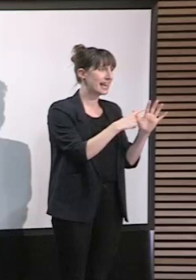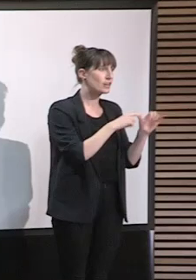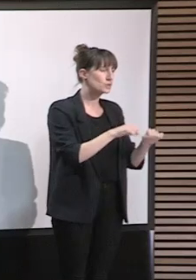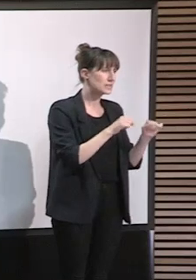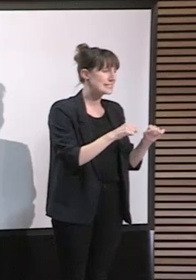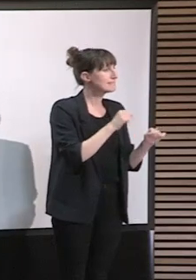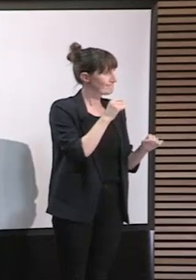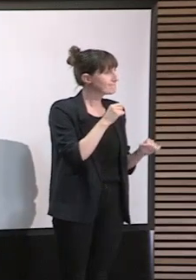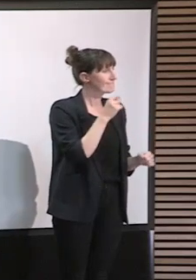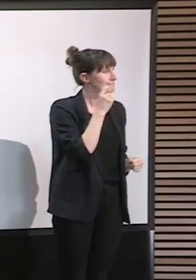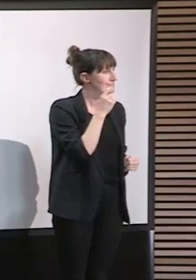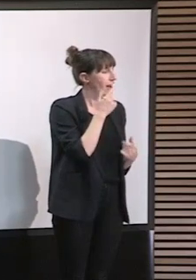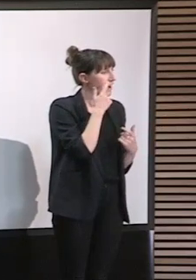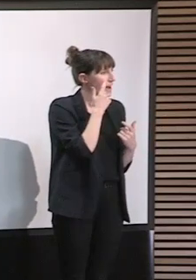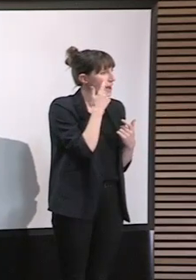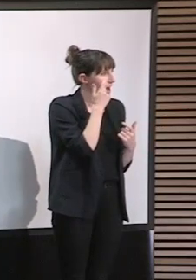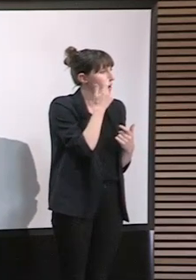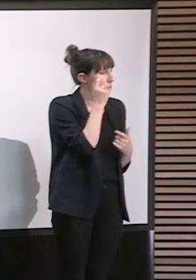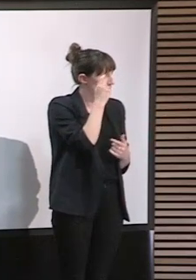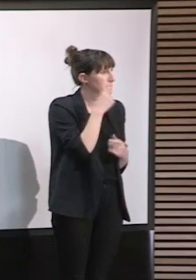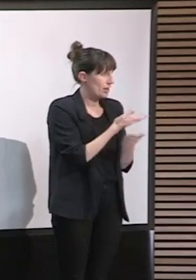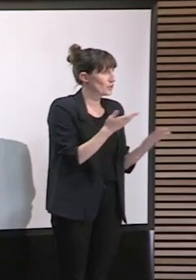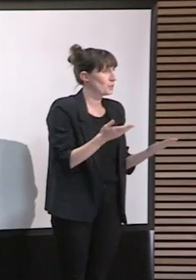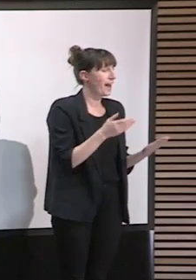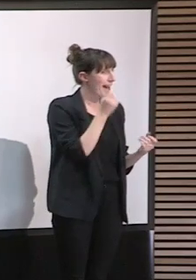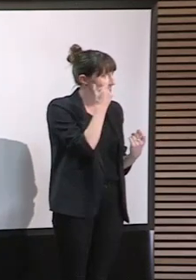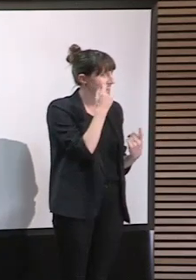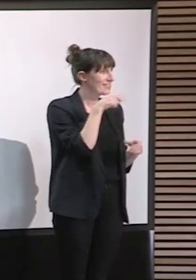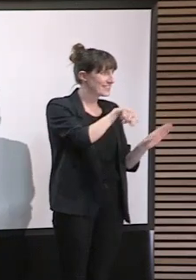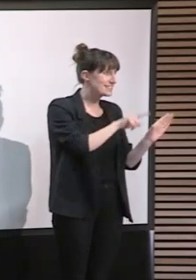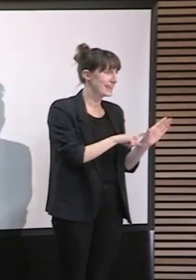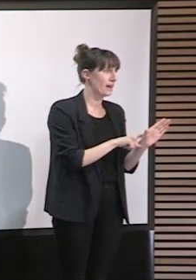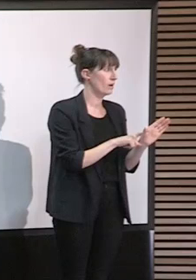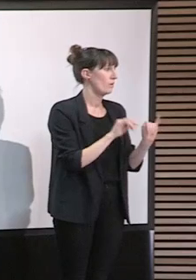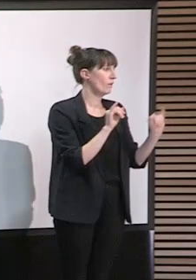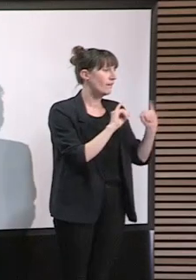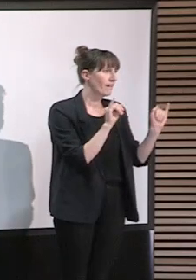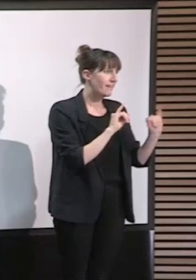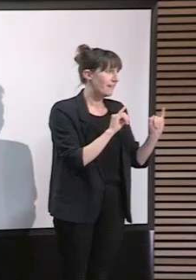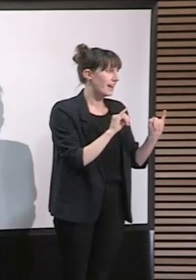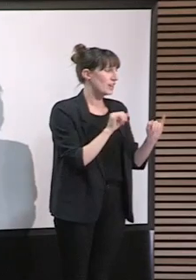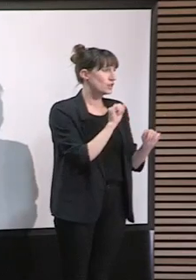stone will be left closely. I am concerned about those students. I want to